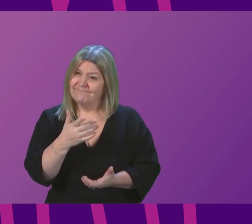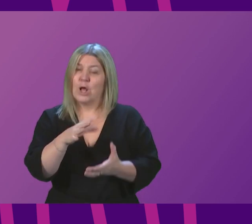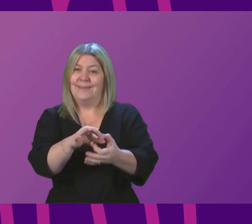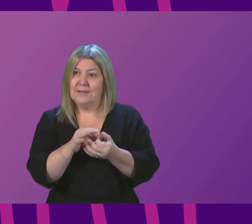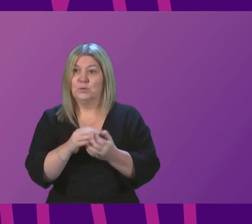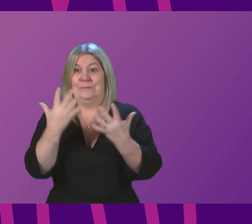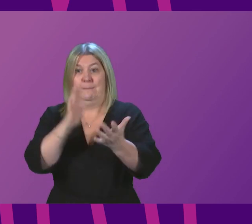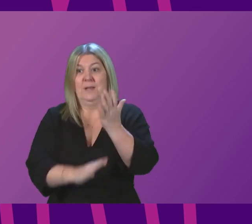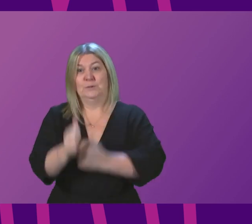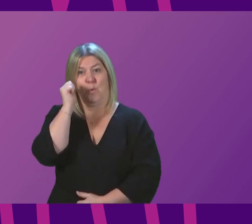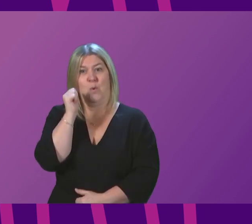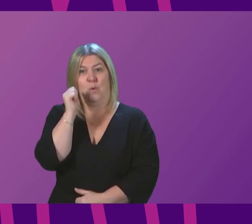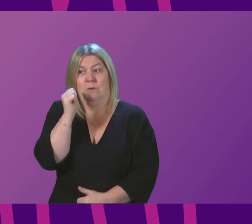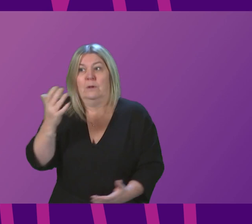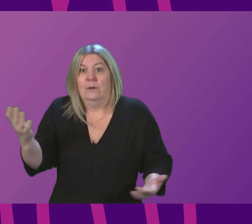that that was somehow after delta.